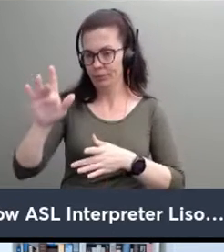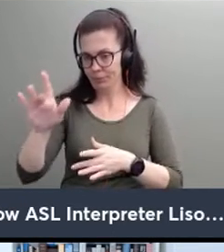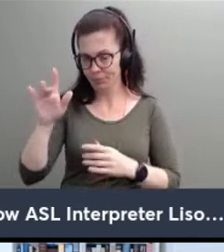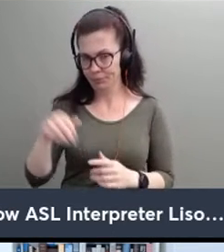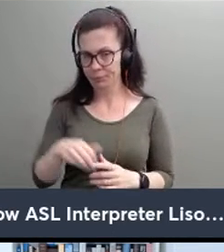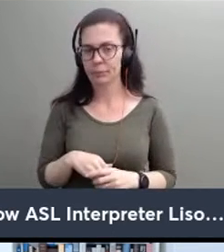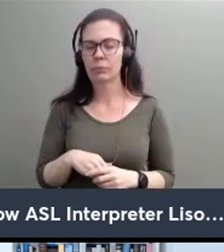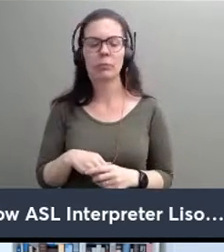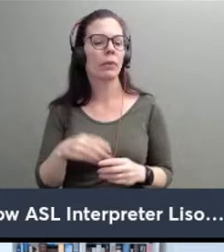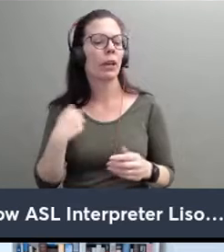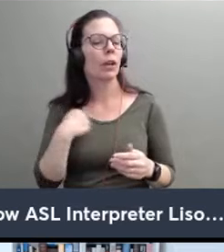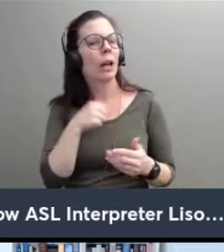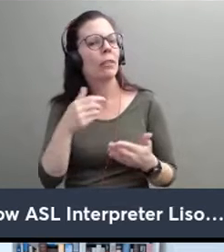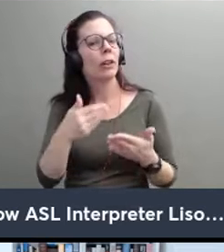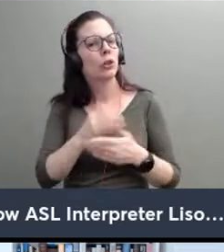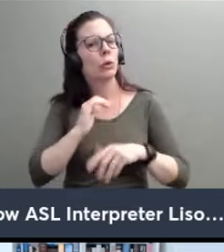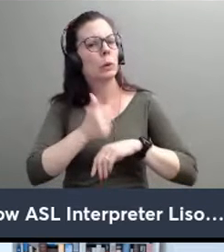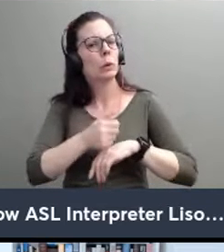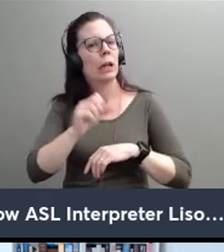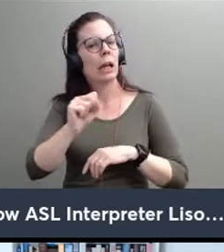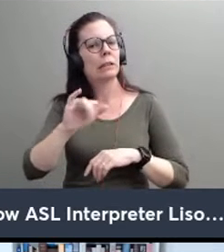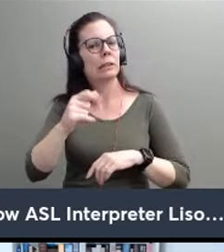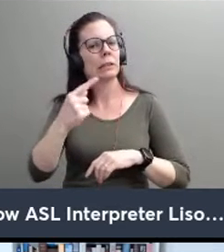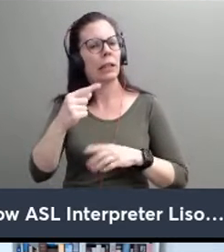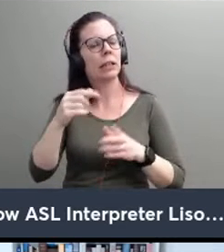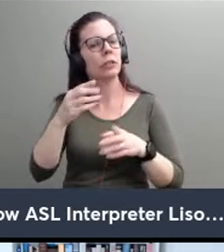we have this new setting called public access to dashboards.